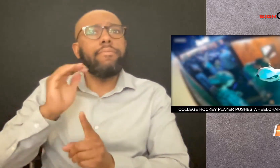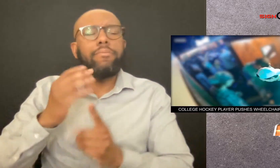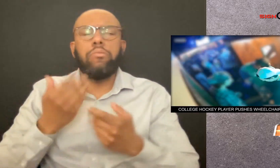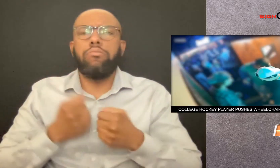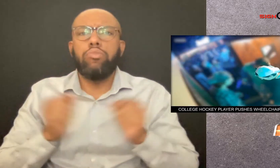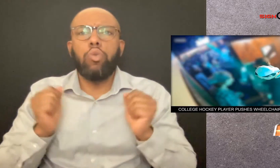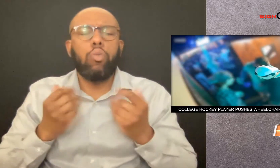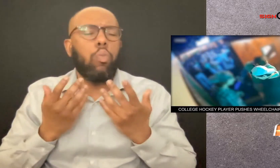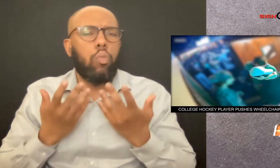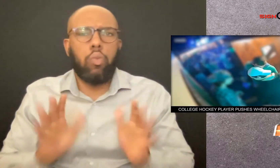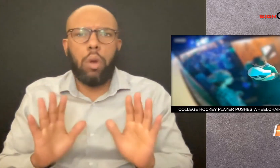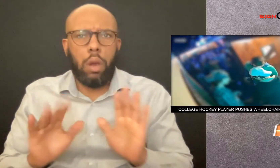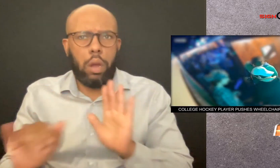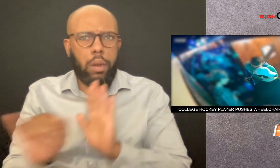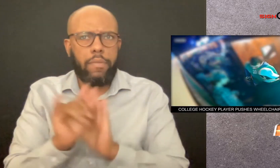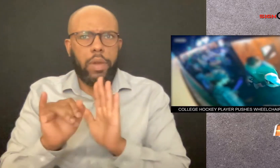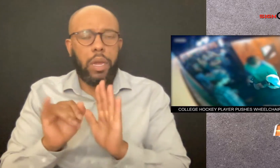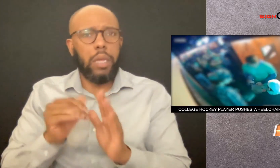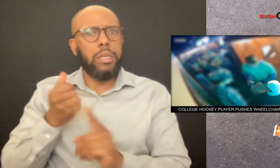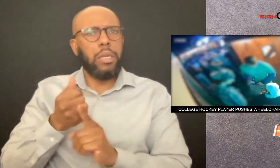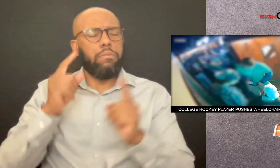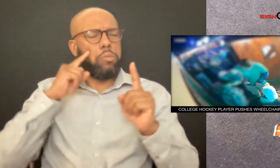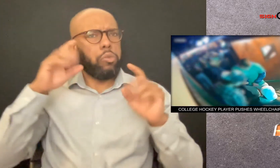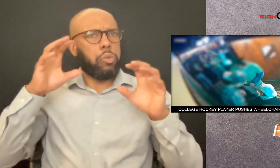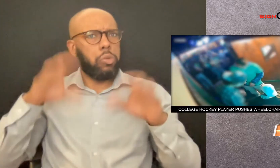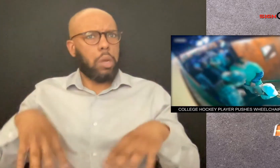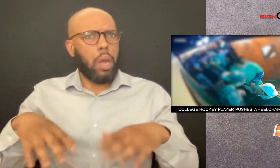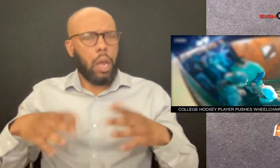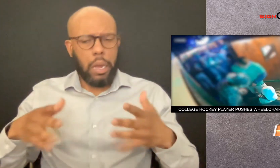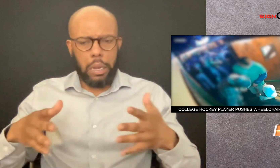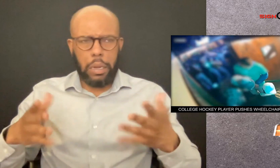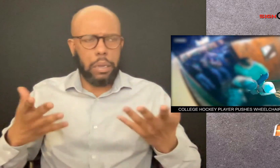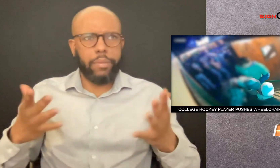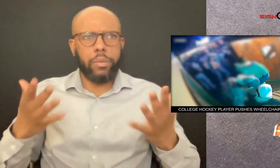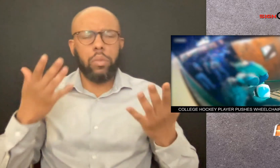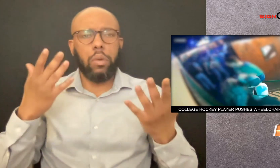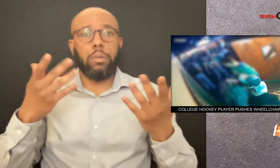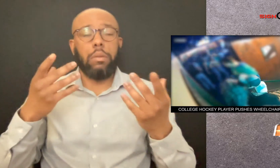We're told the woman who did not want to be identified was shaken up by what happened.